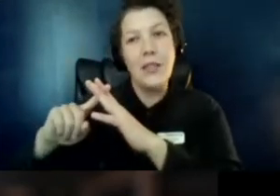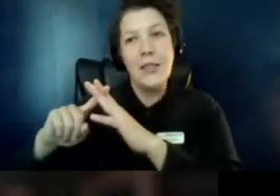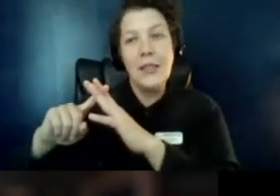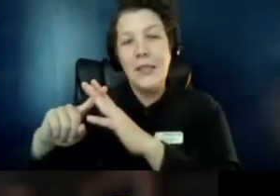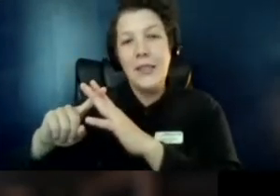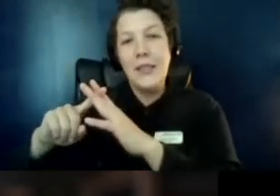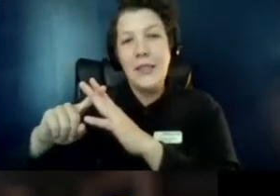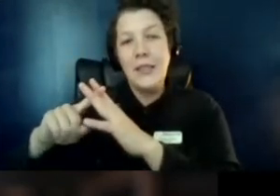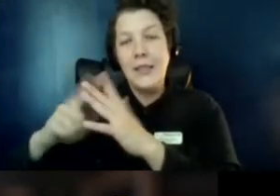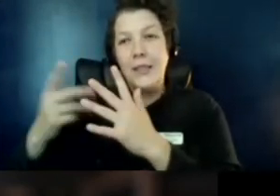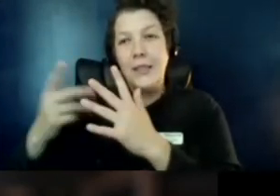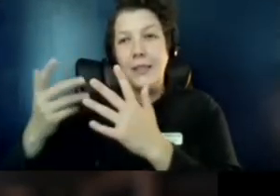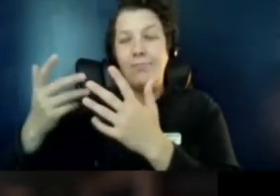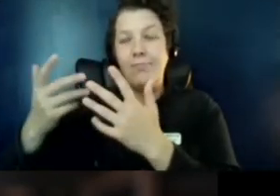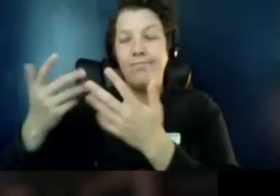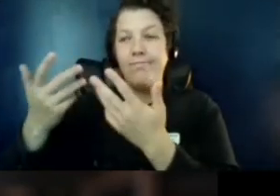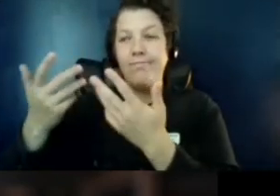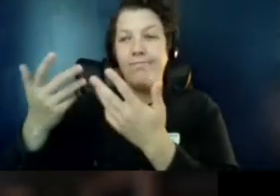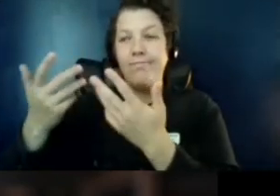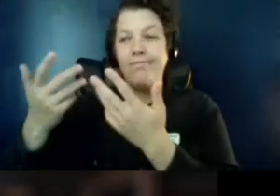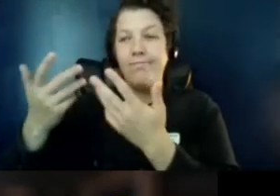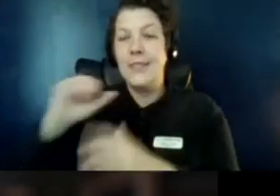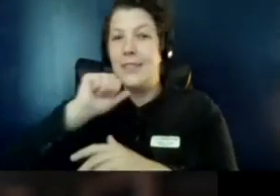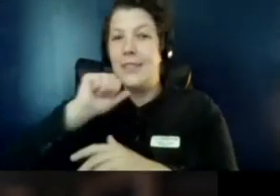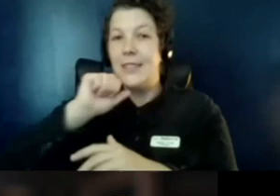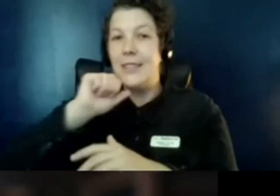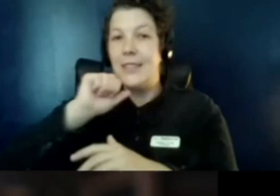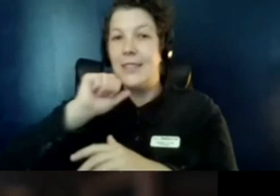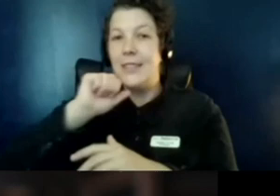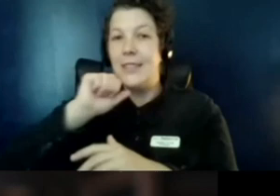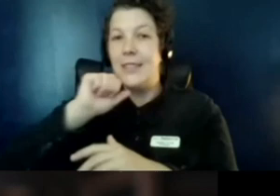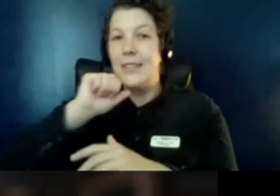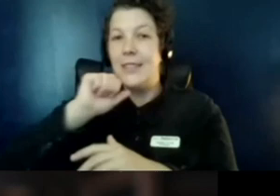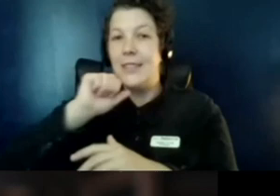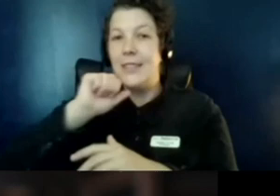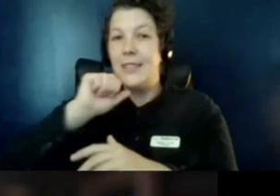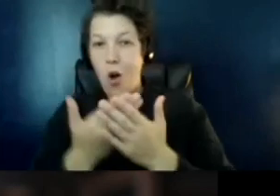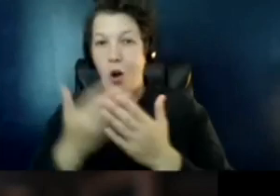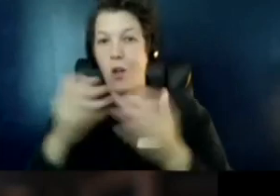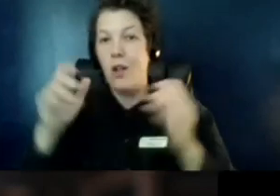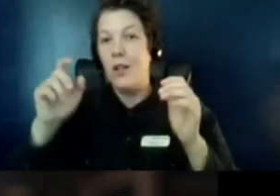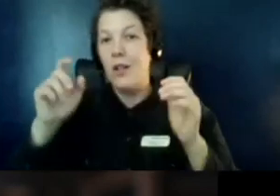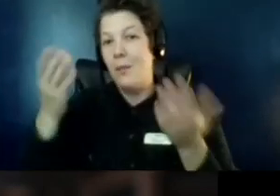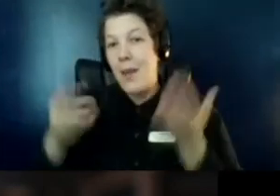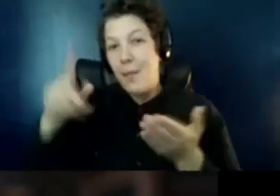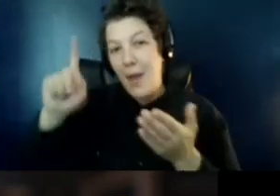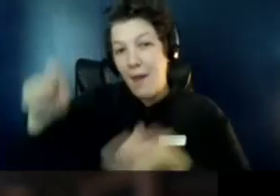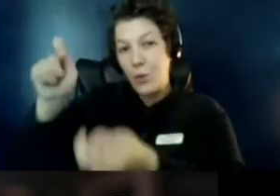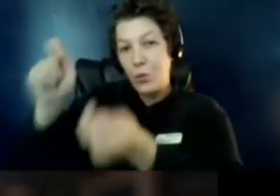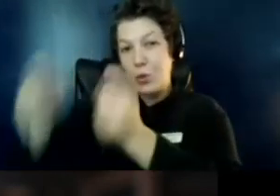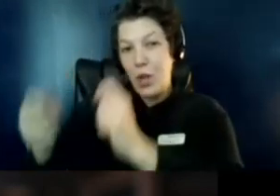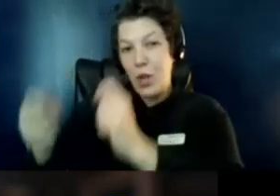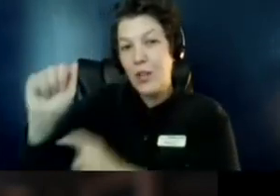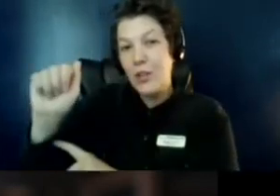is considered accommodation even if it's not really accommodation. And that's the problem